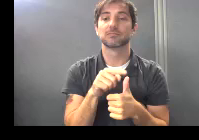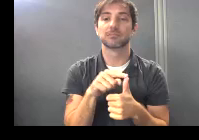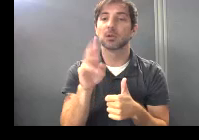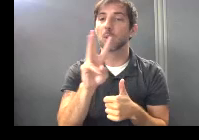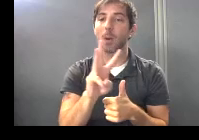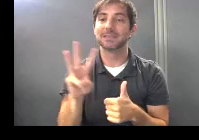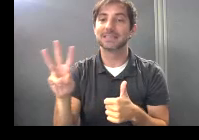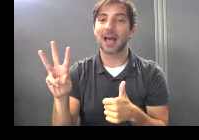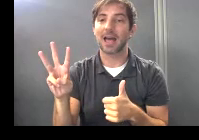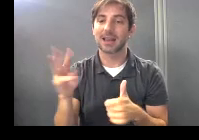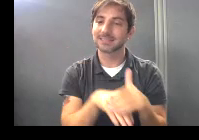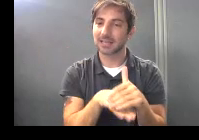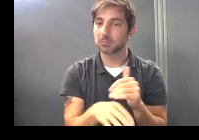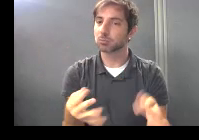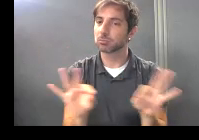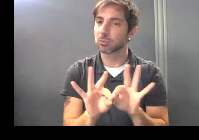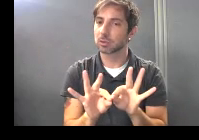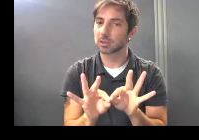ACCESSIBLE. TO HAVE AN ACCESSIBILITY STATEMENT AND WEB